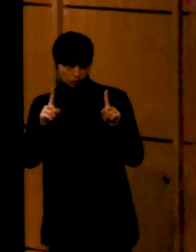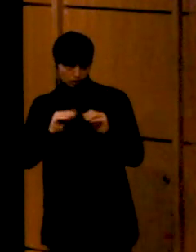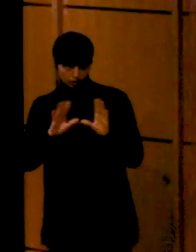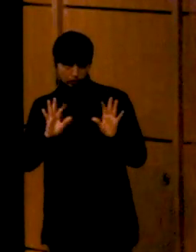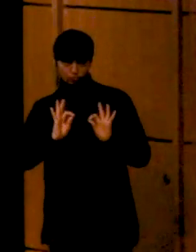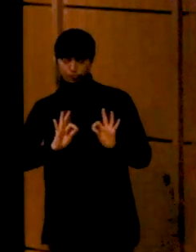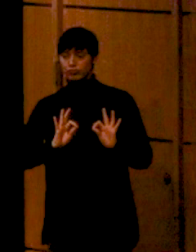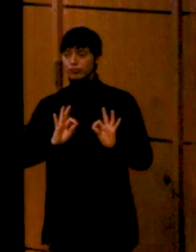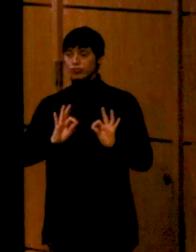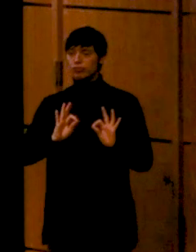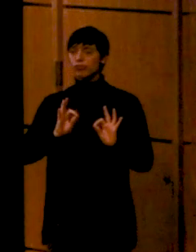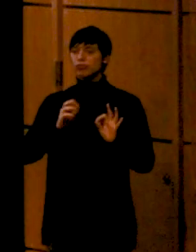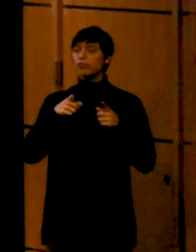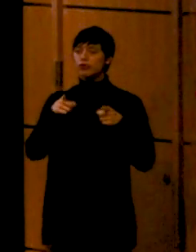To provide real time captioning.